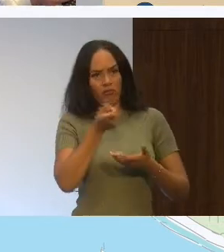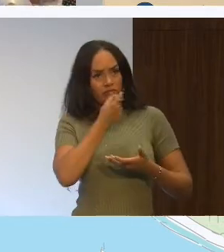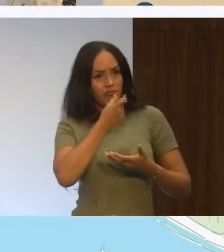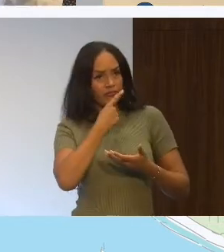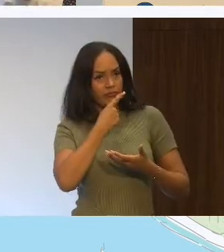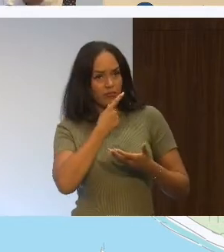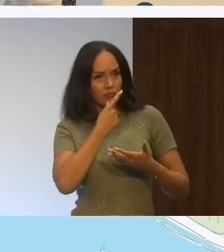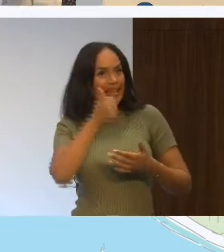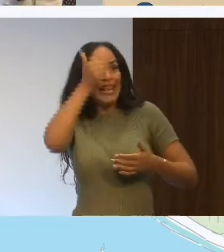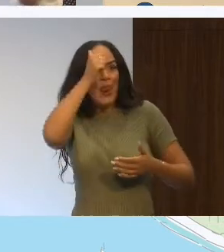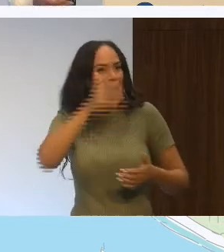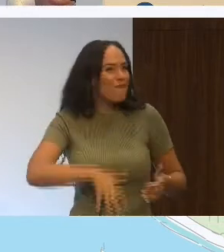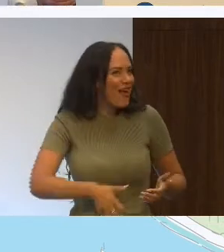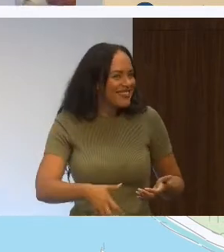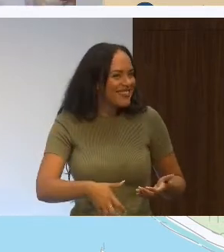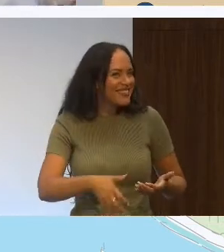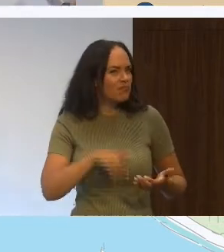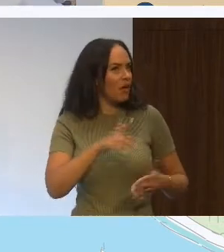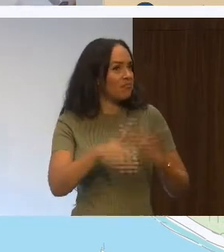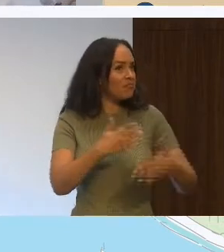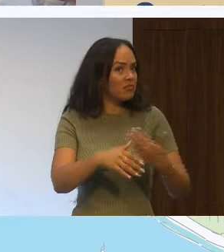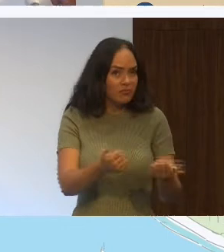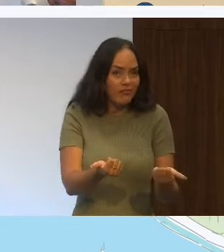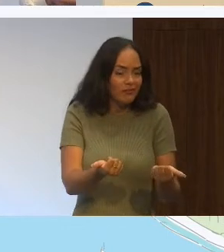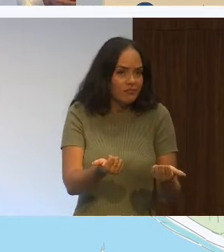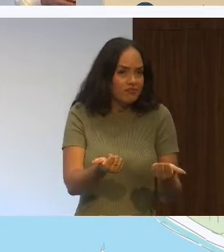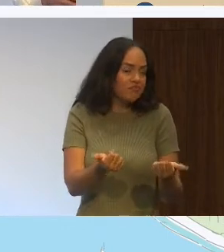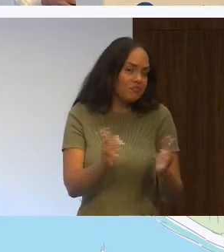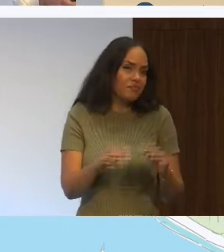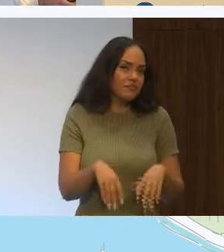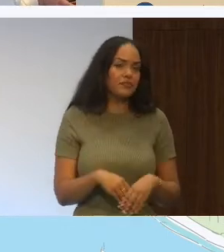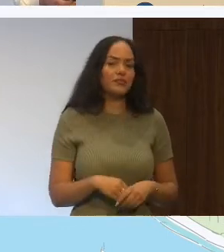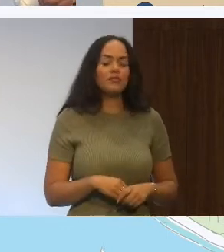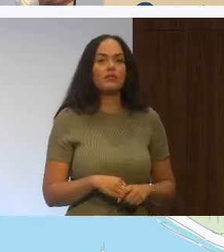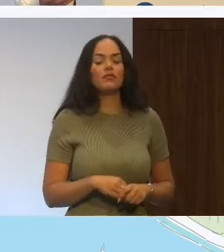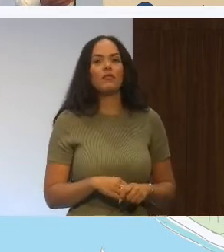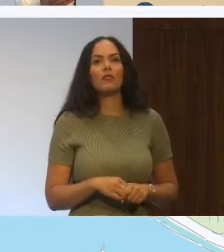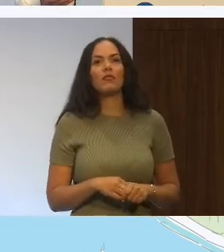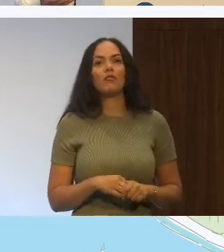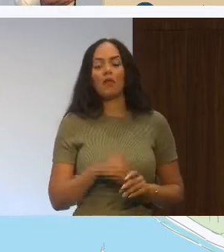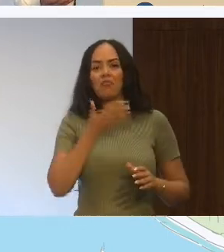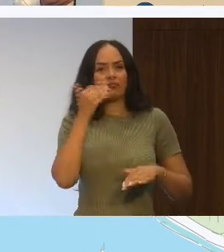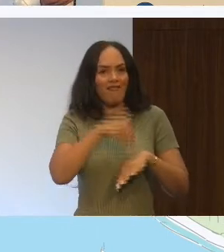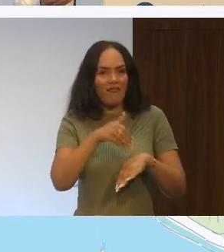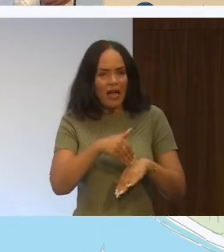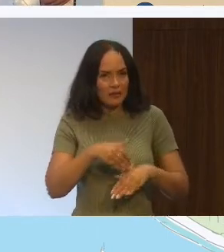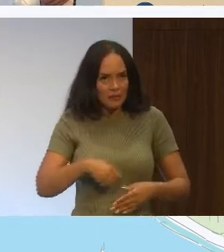And that doesn't appear to be a problem for the mum or for the unborn baby.